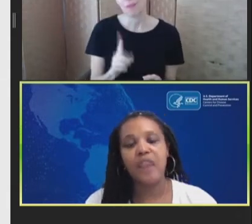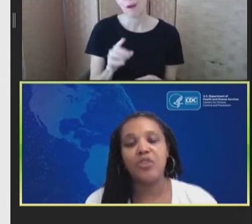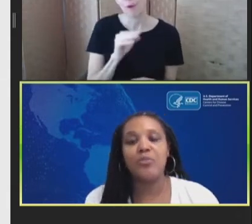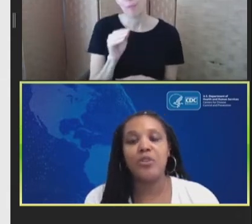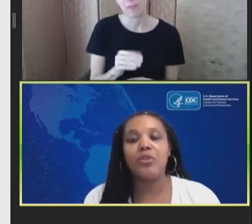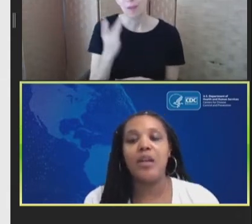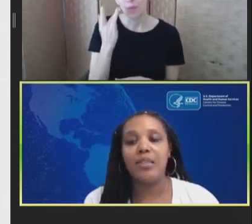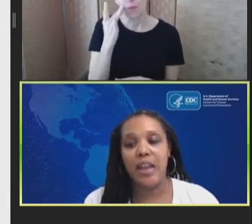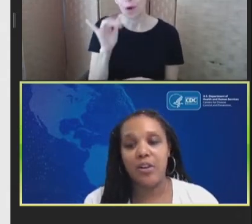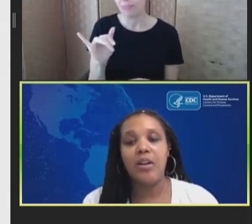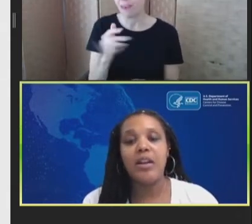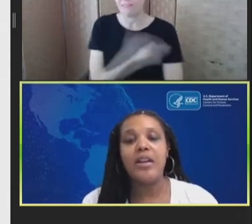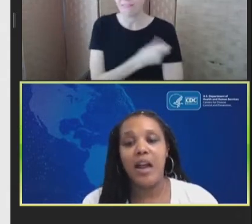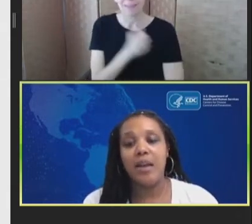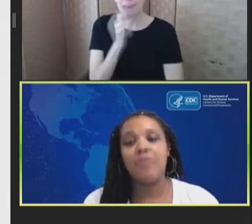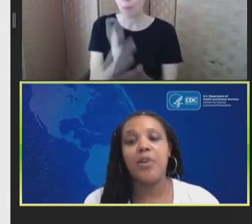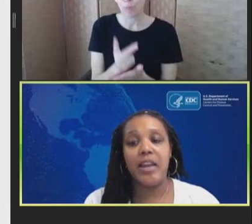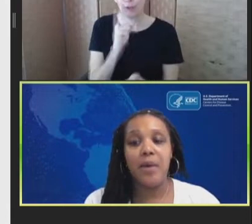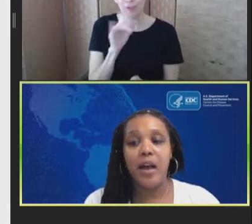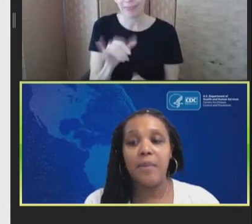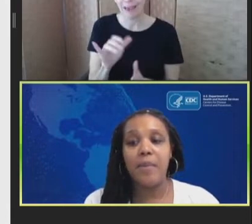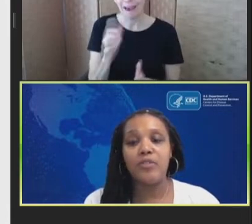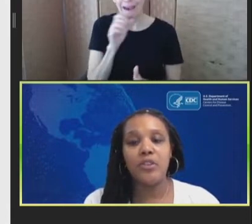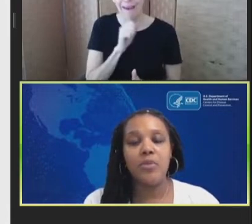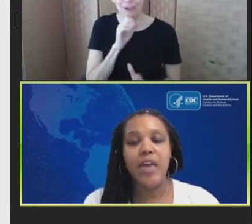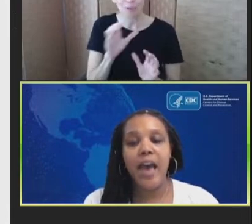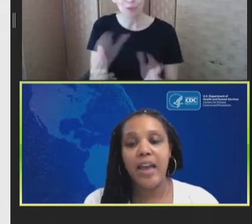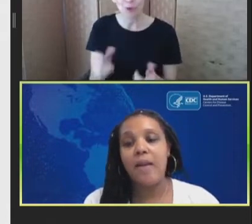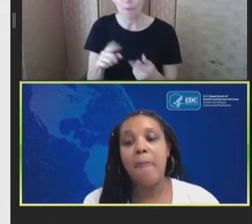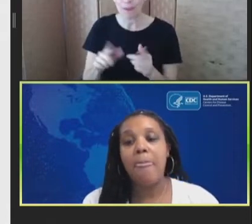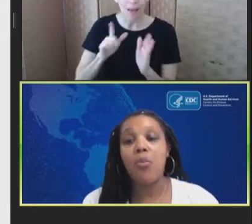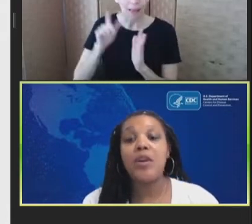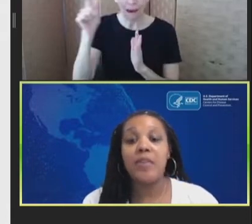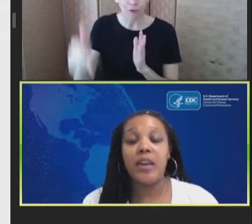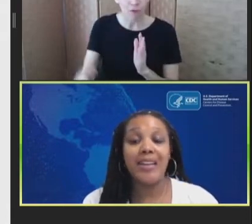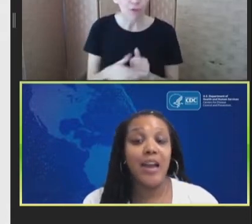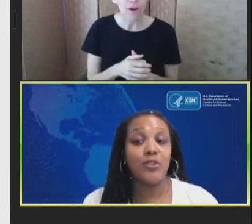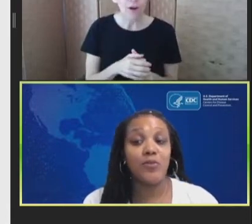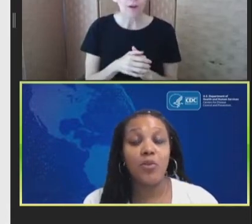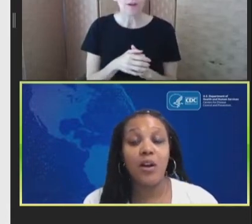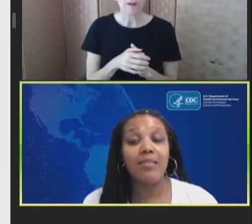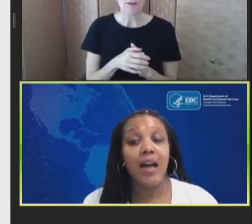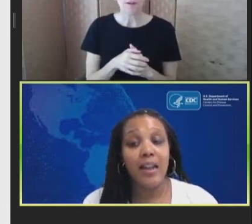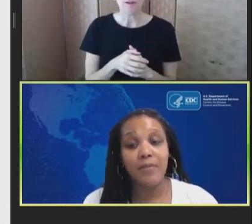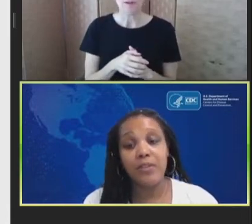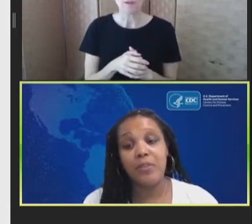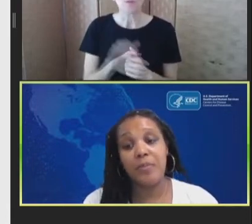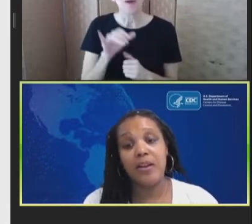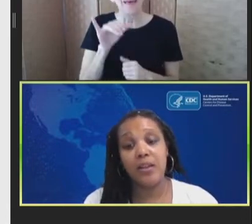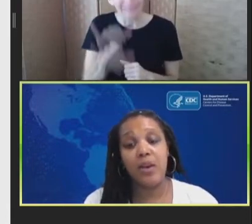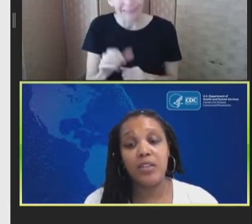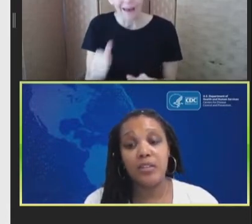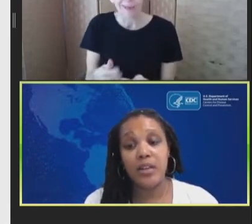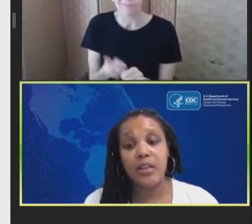age group until a later timeframe. And so that we think accounts for a lot of disparity that we see,